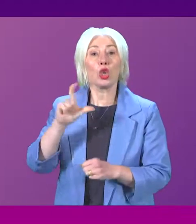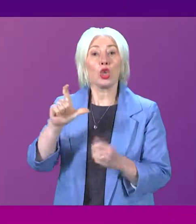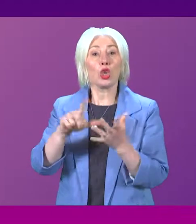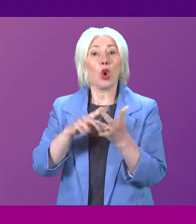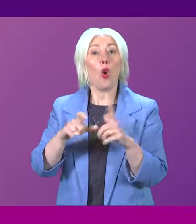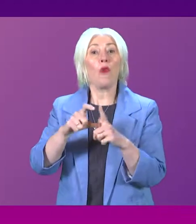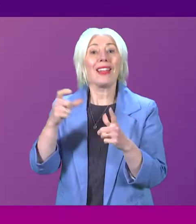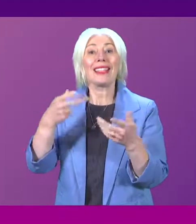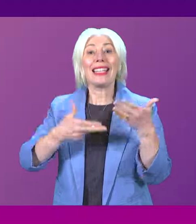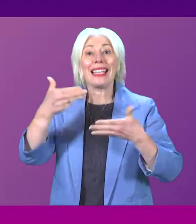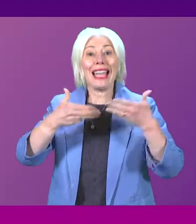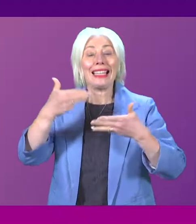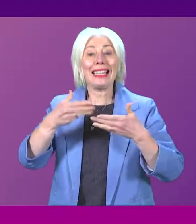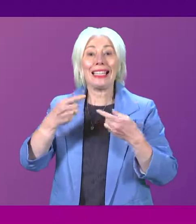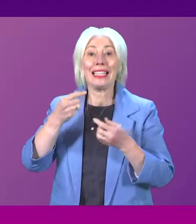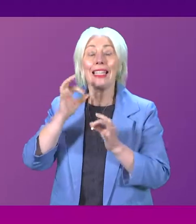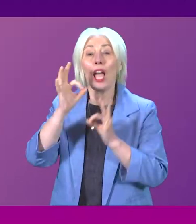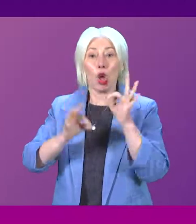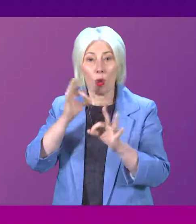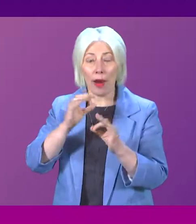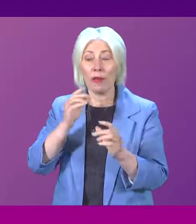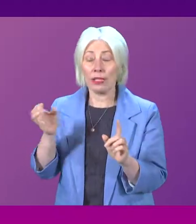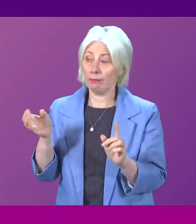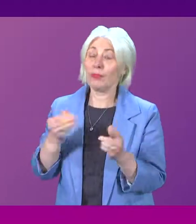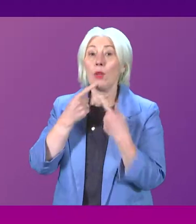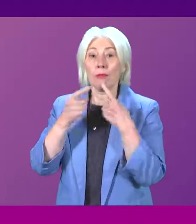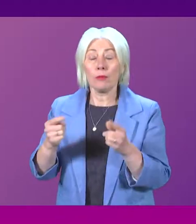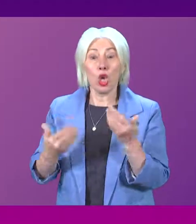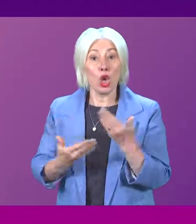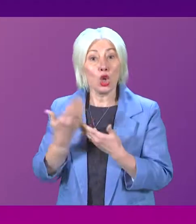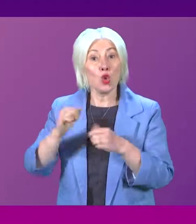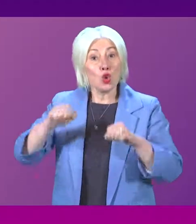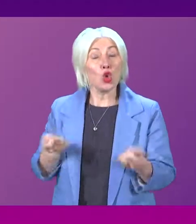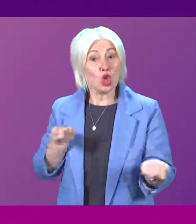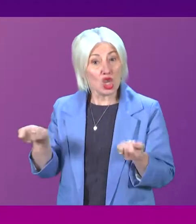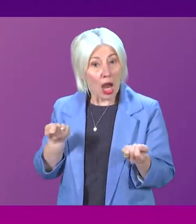In particular, I will announce a new chair and an amendment that will be made to the inquiry’s terms of reference.